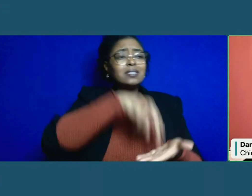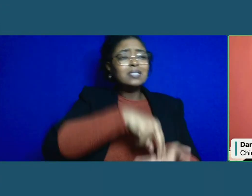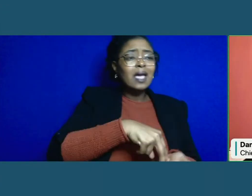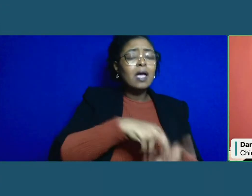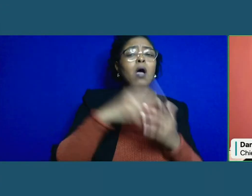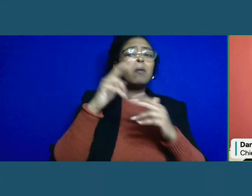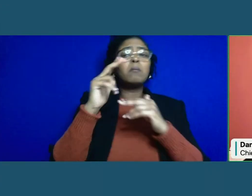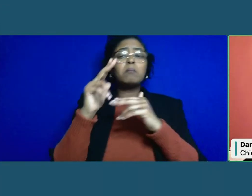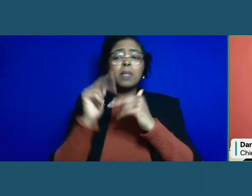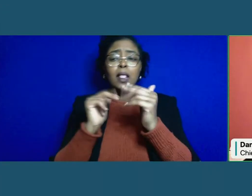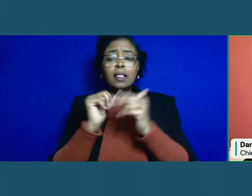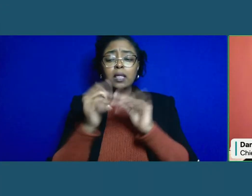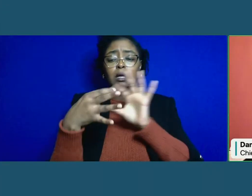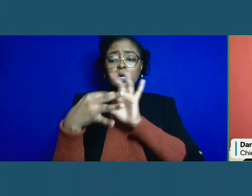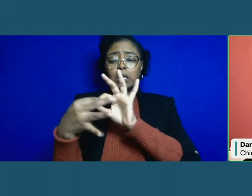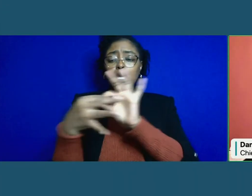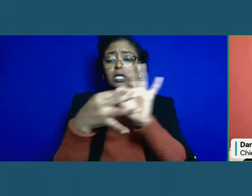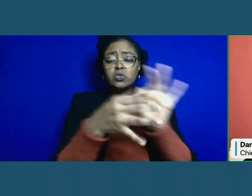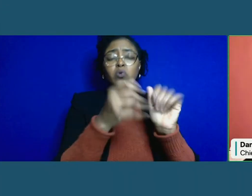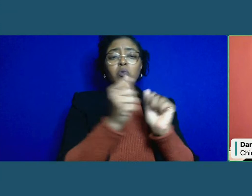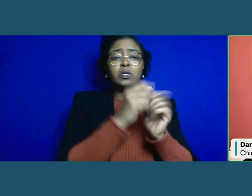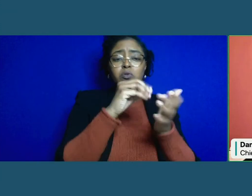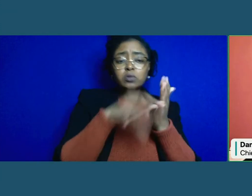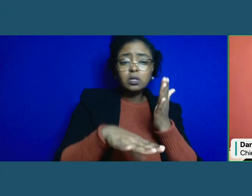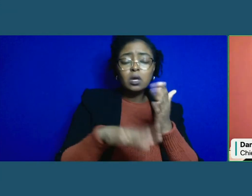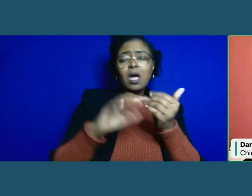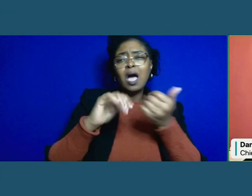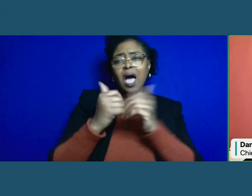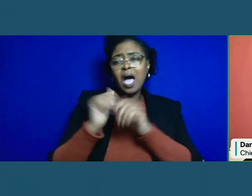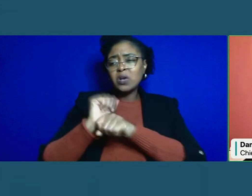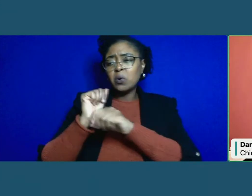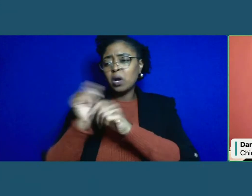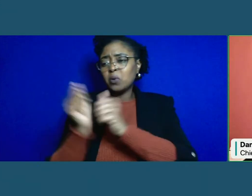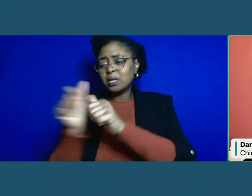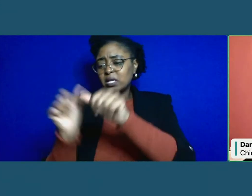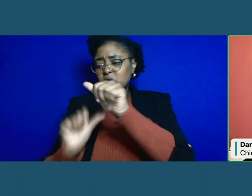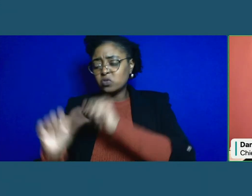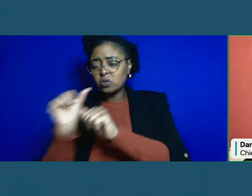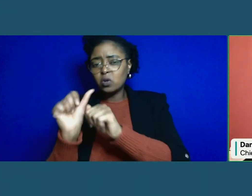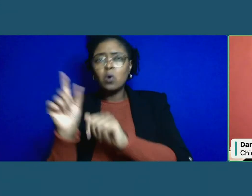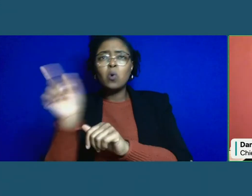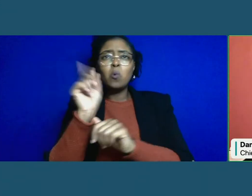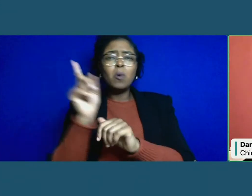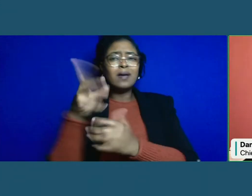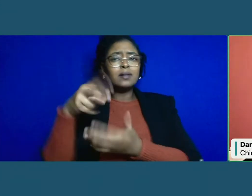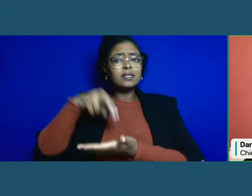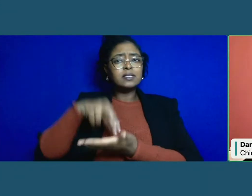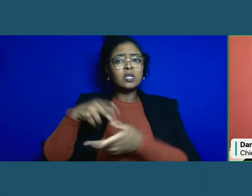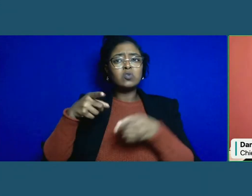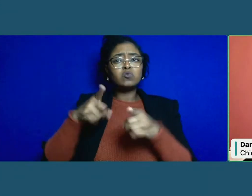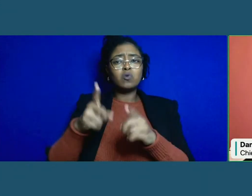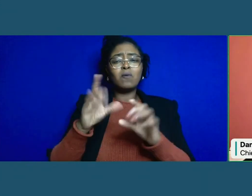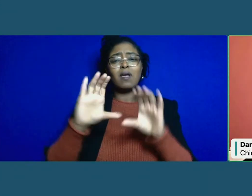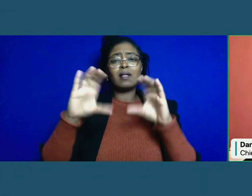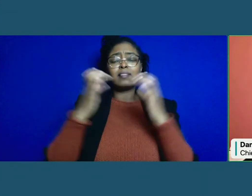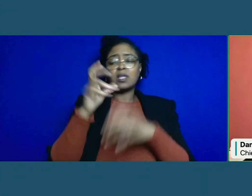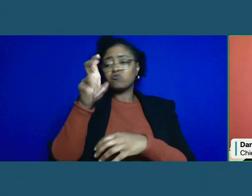building where they stand, building the relationships with students how they work with one